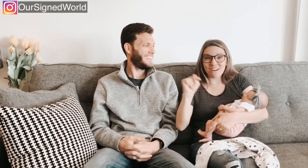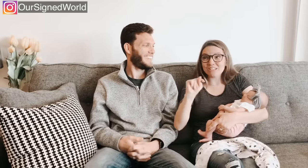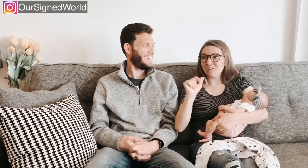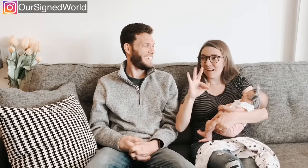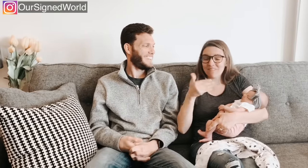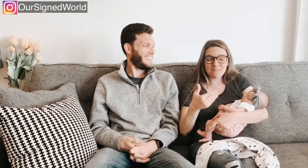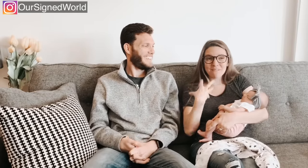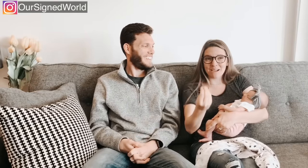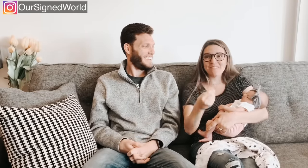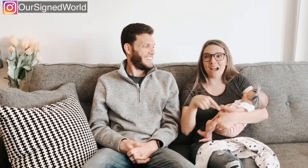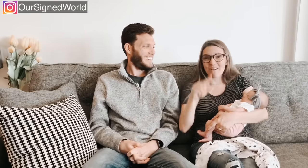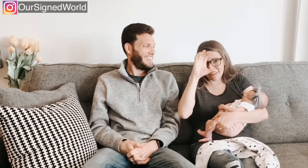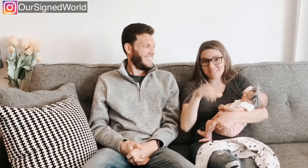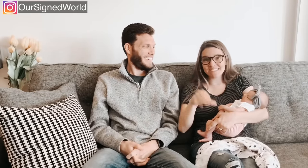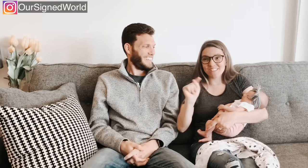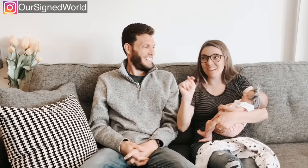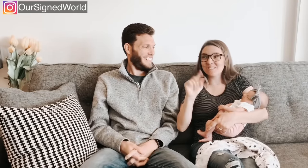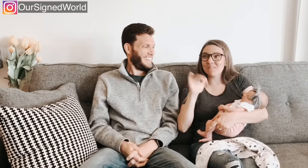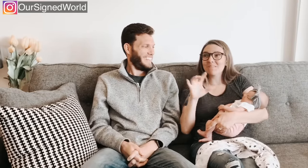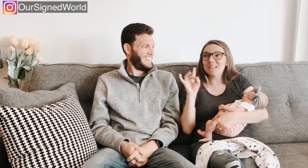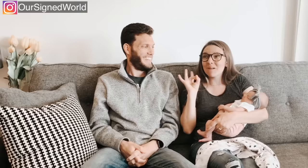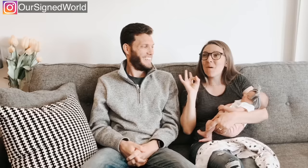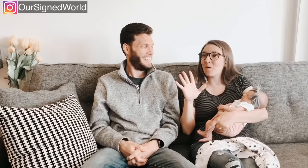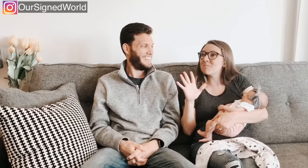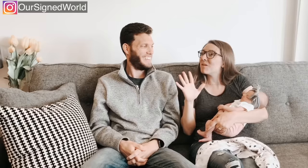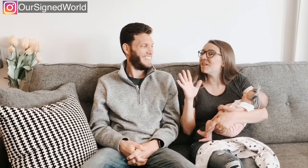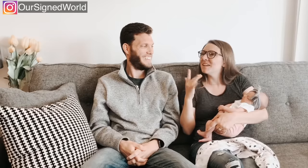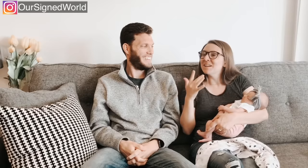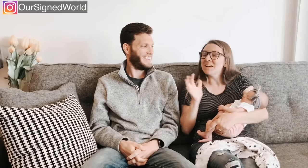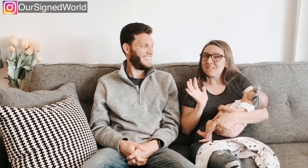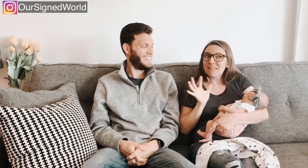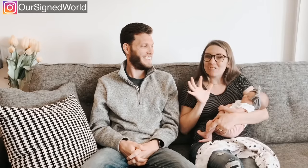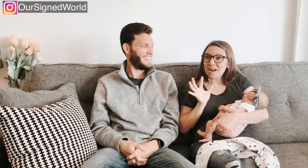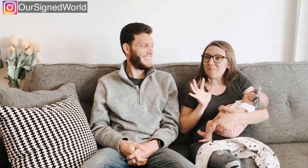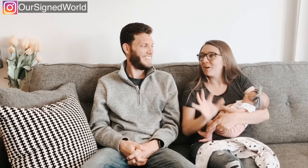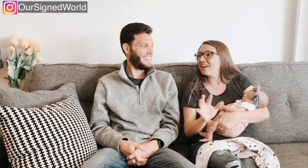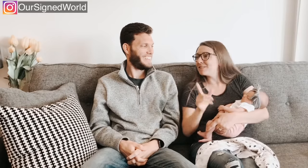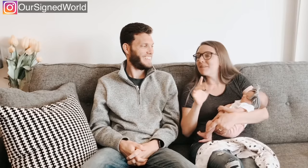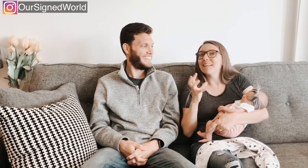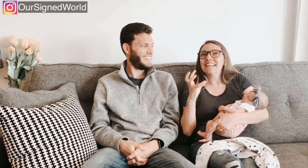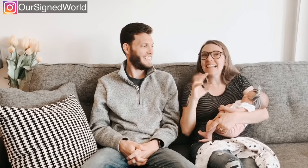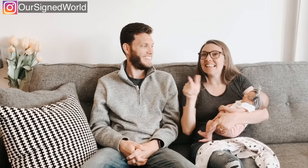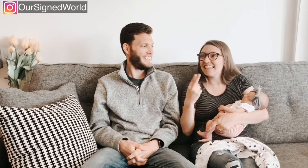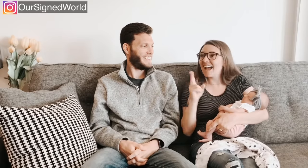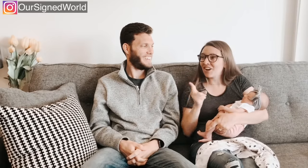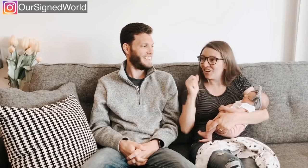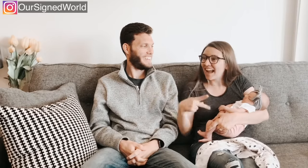restroom what if the baby comes out while my husband's in the restroom that was gonna be horrible. So I'm like trying to push but I'm like AHH Zach hurry up.